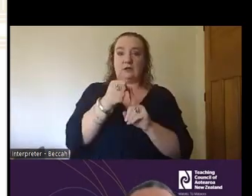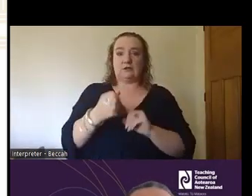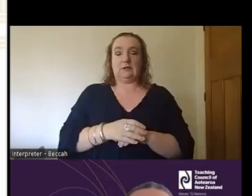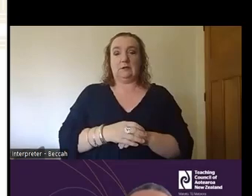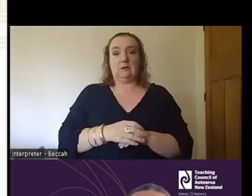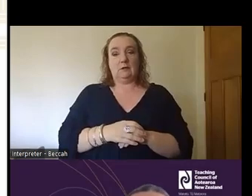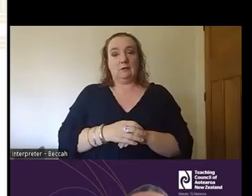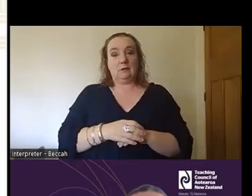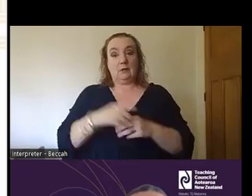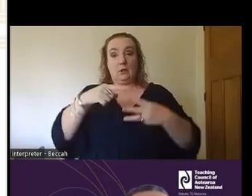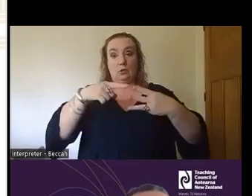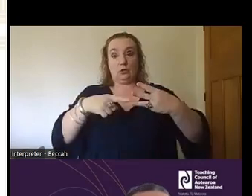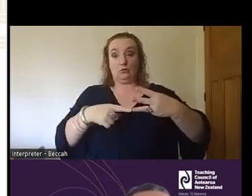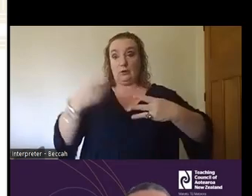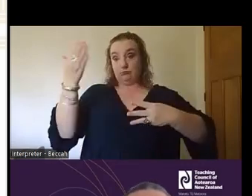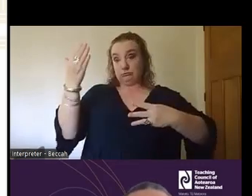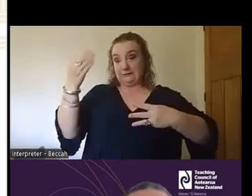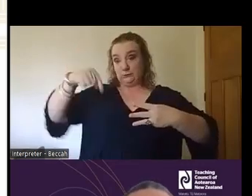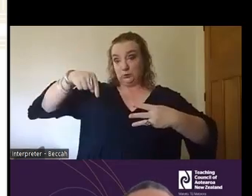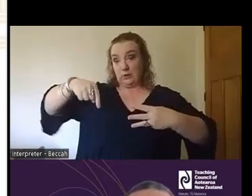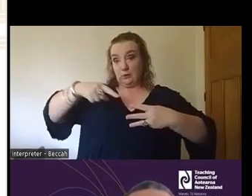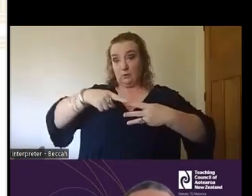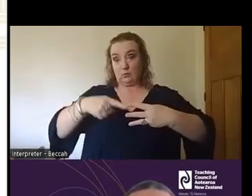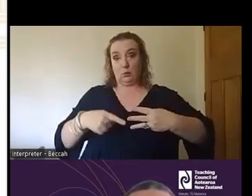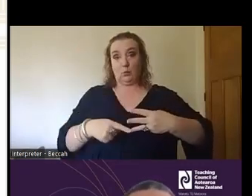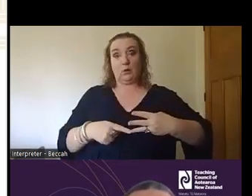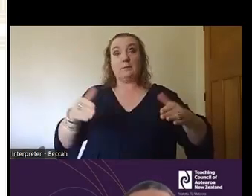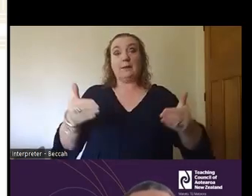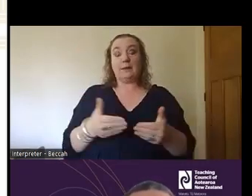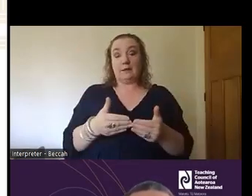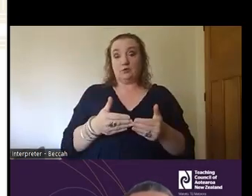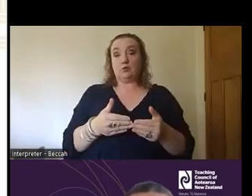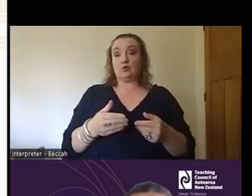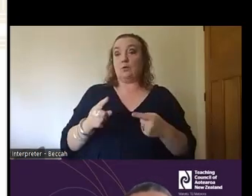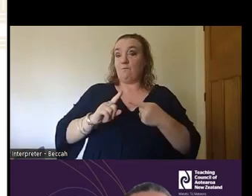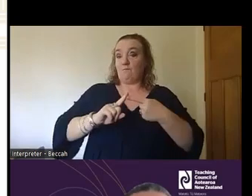We've got three presenters today to share with us, but I'd like to introduce you to our first presenters,